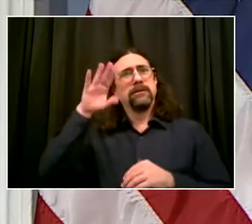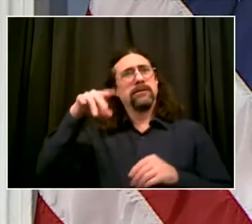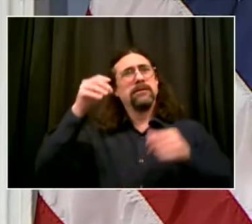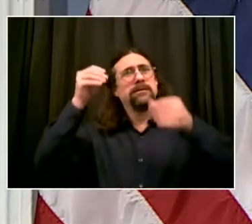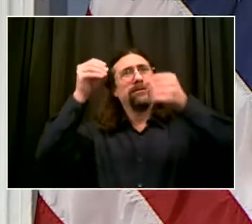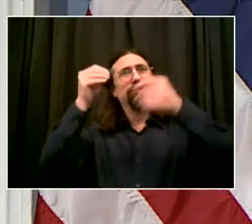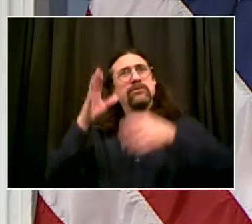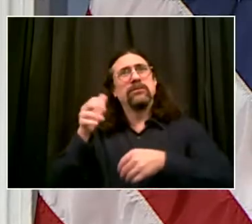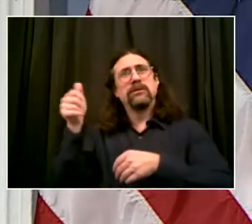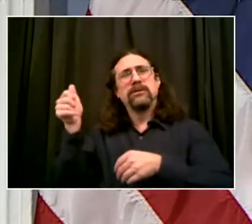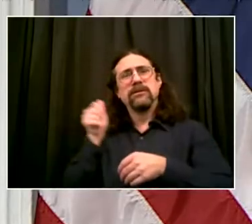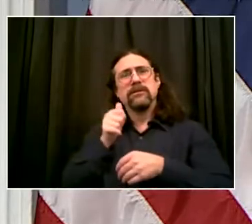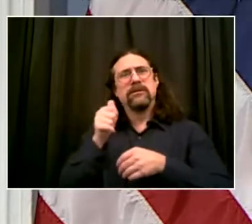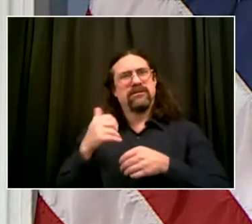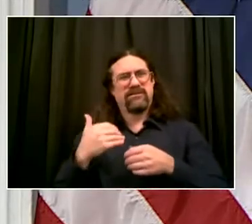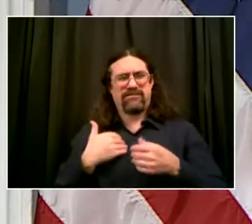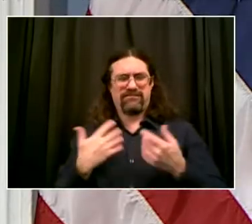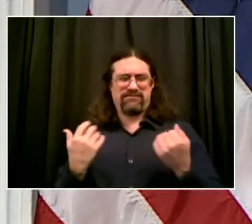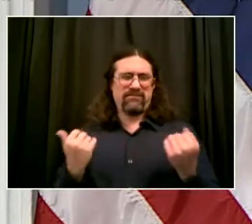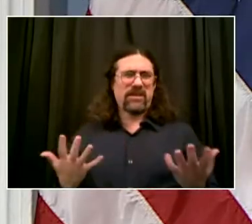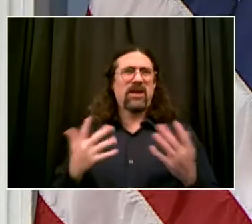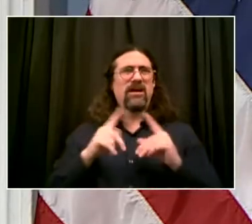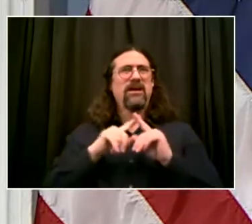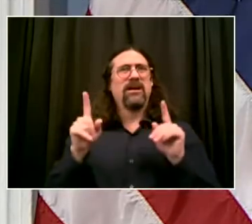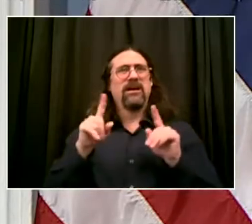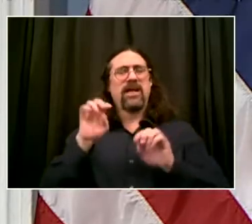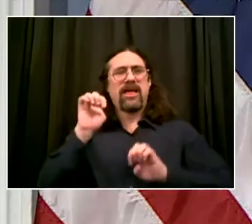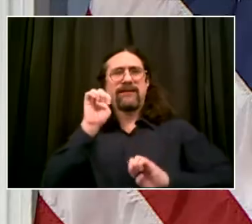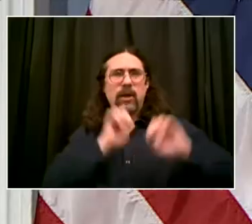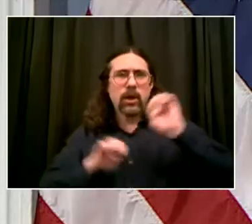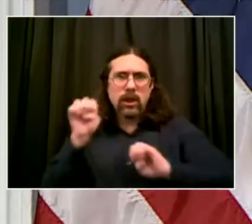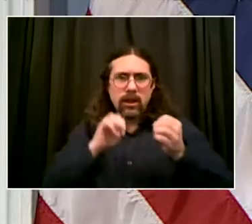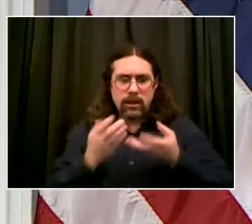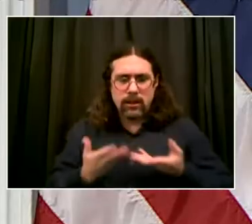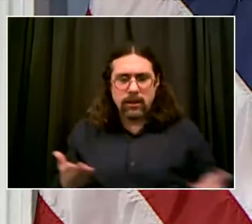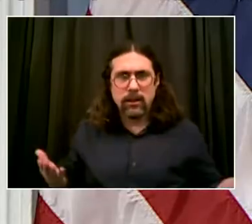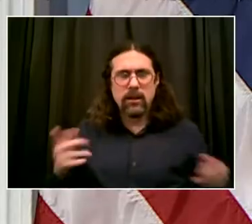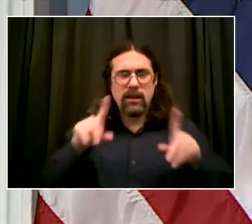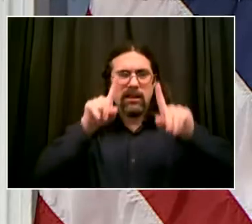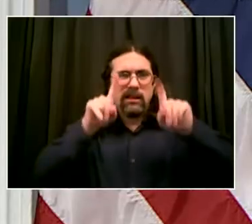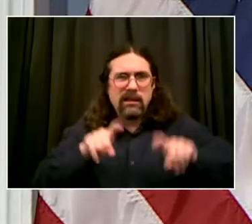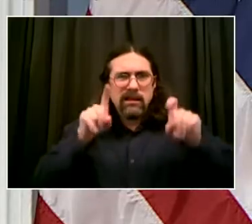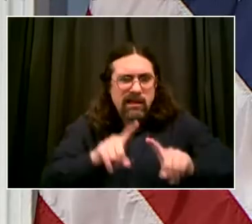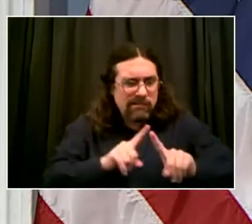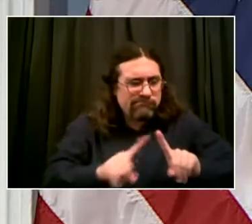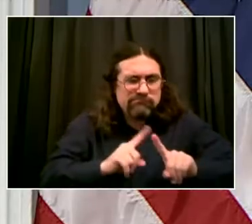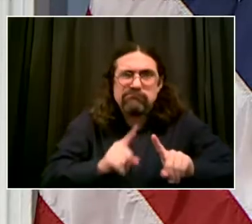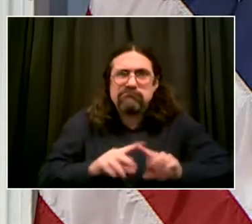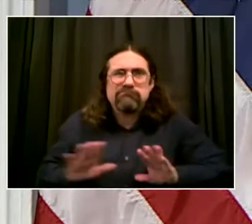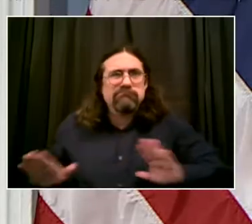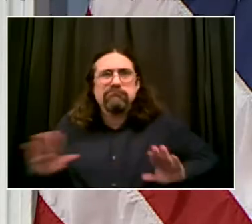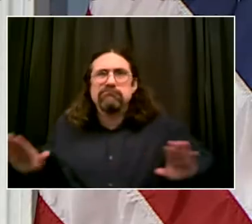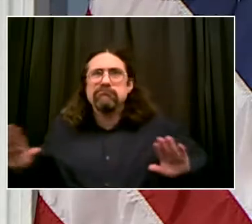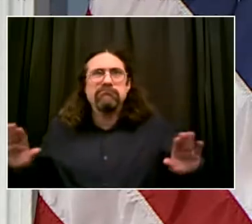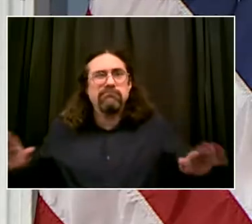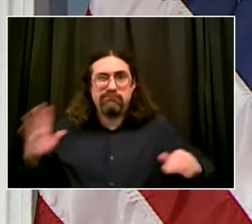THE CITY. WE ARE TALLNKIG ABOUT, WE'RE NOT TALKING ABOUT GETTING RID OF THTHTA, , WEAARE